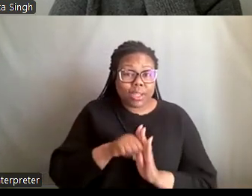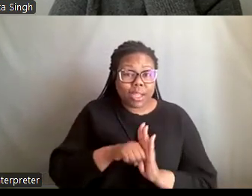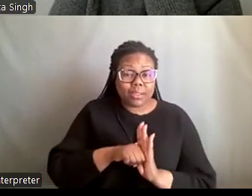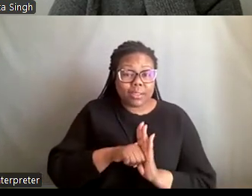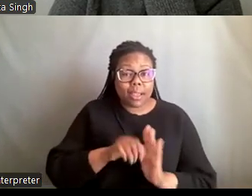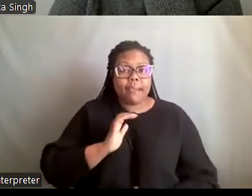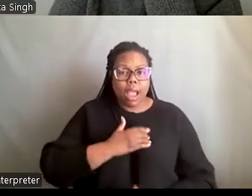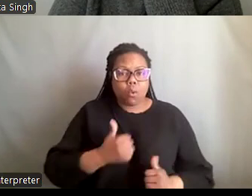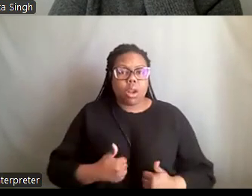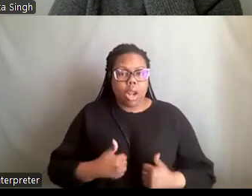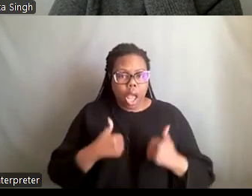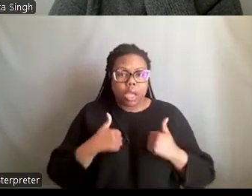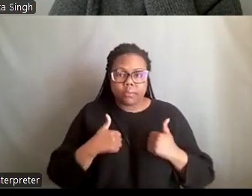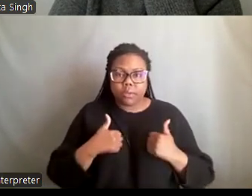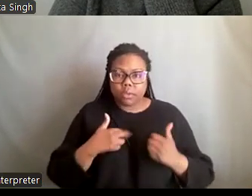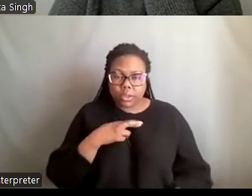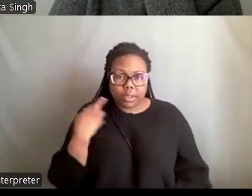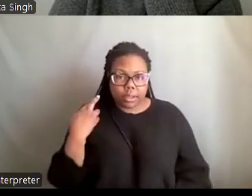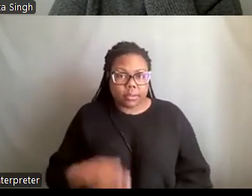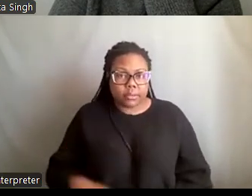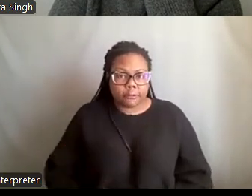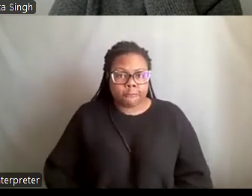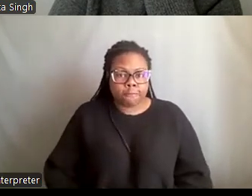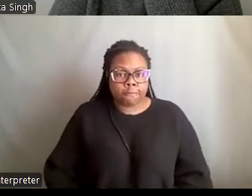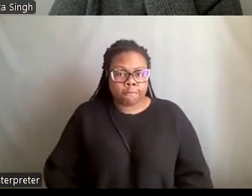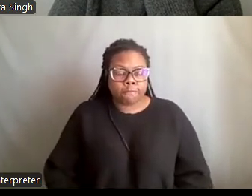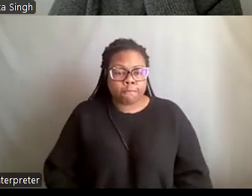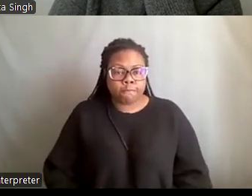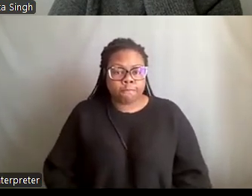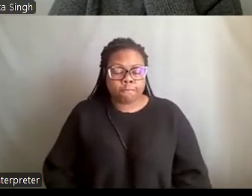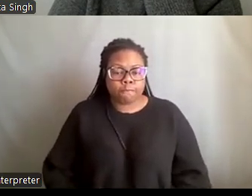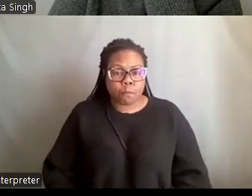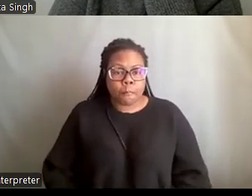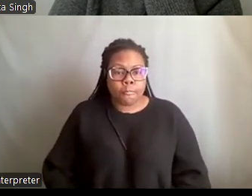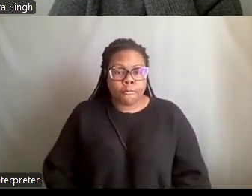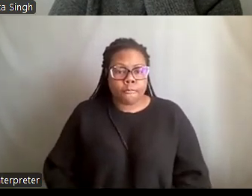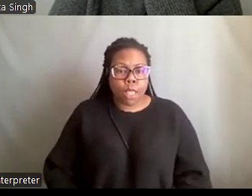And even in blue states, our lives are at stake.